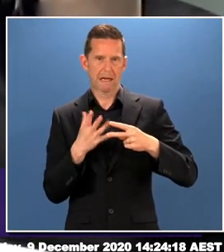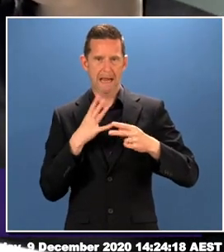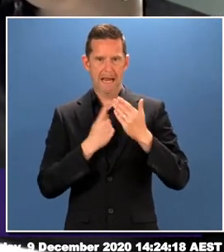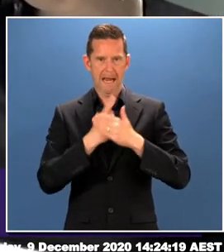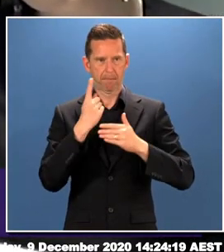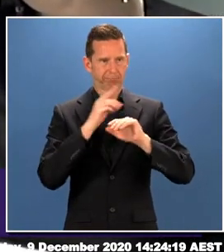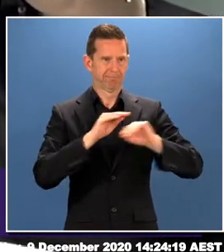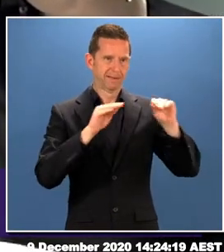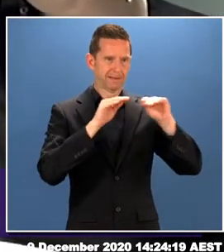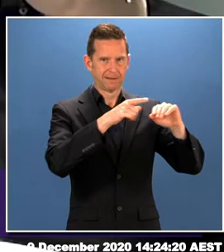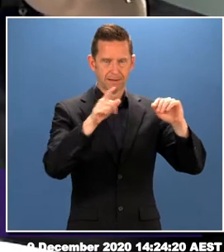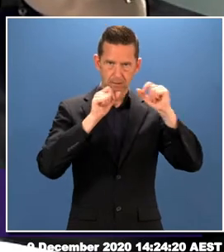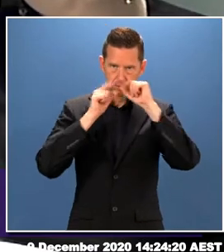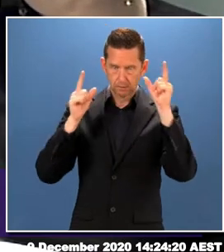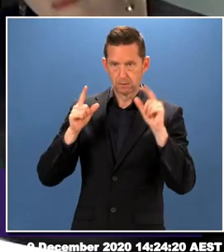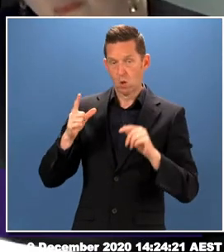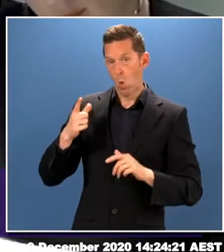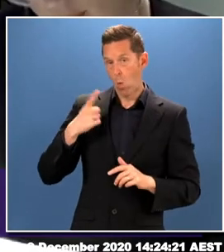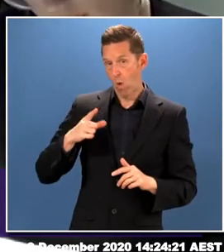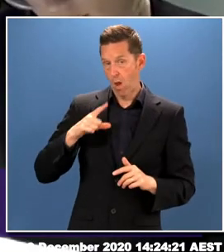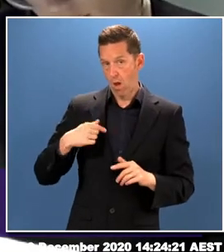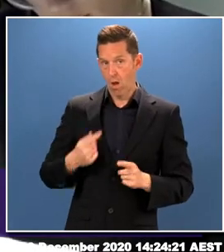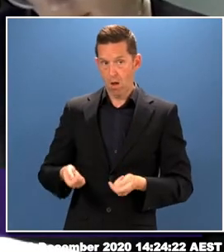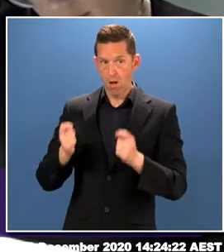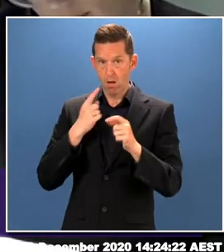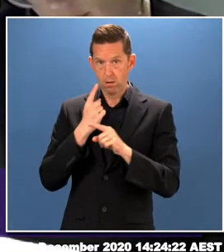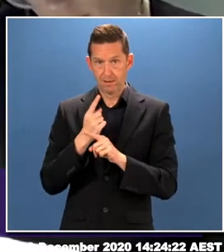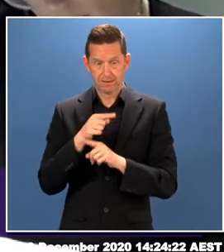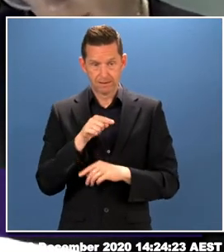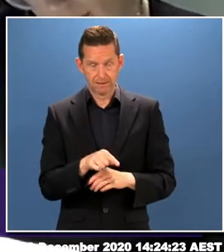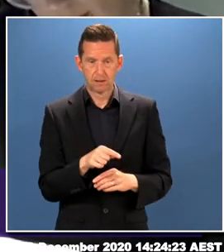And one of the reasons that I say that, and it's an issue that also comes back around